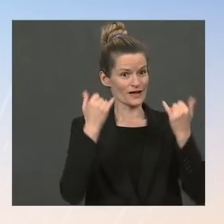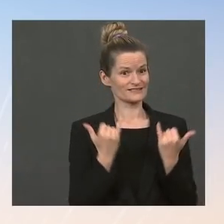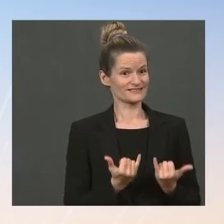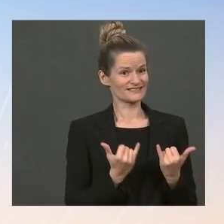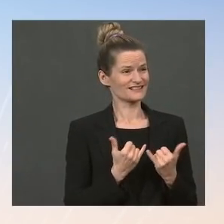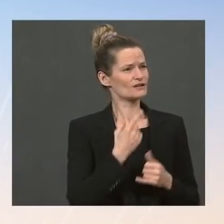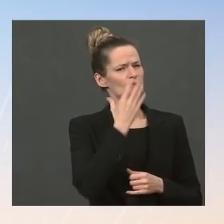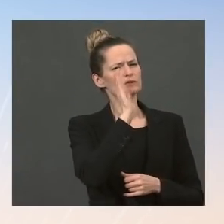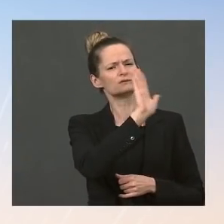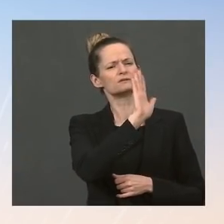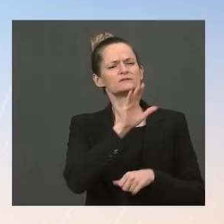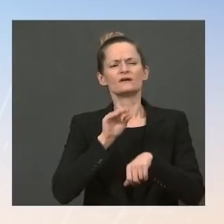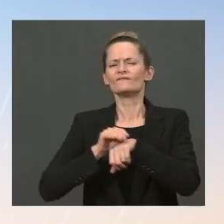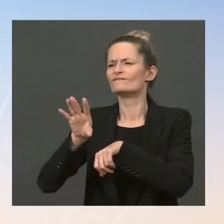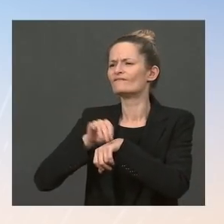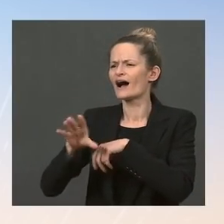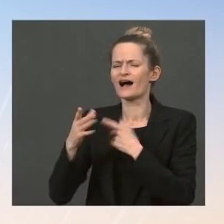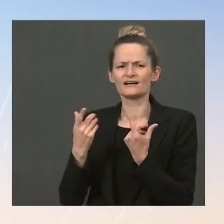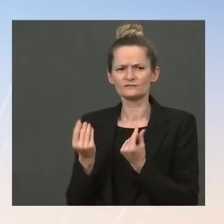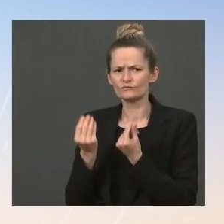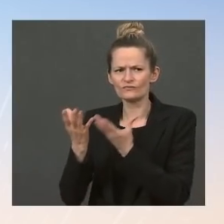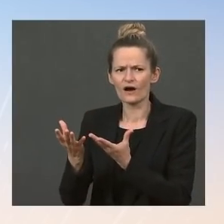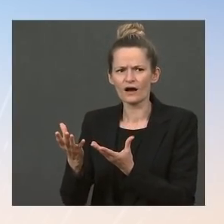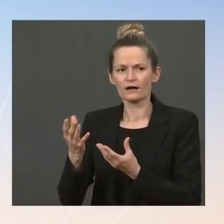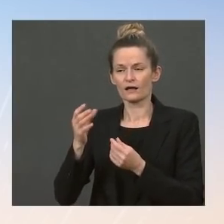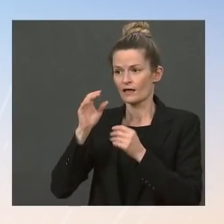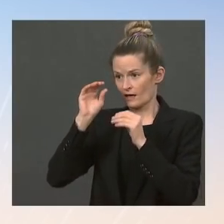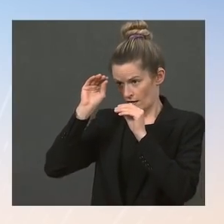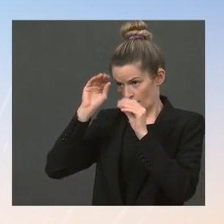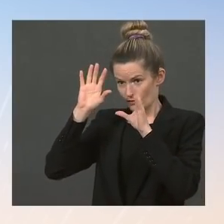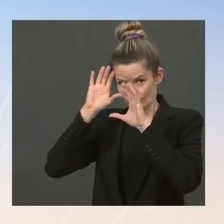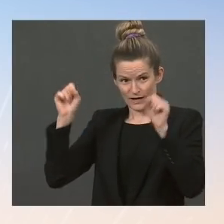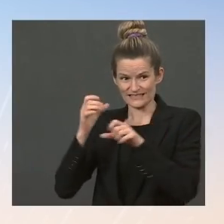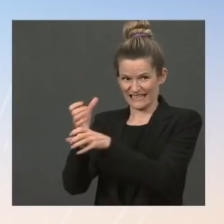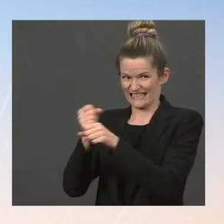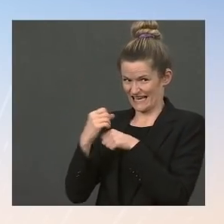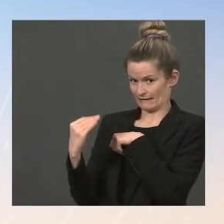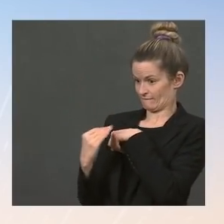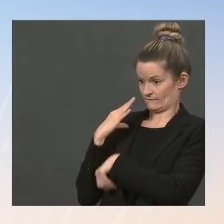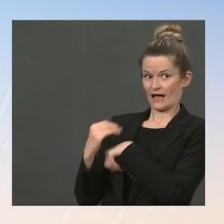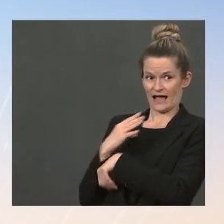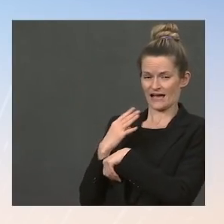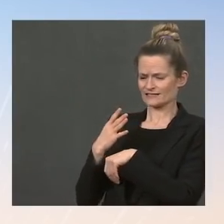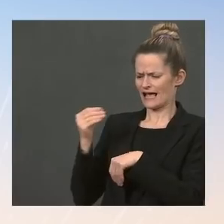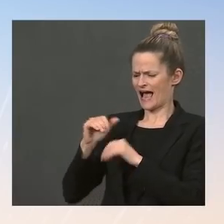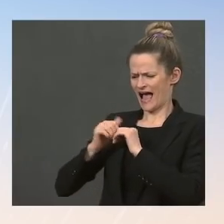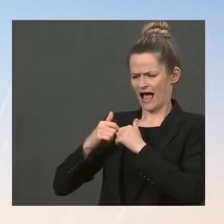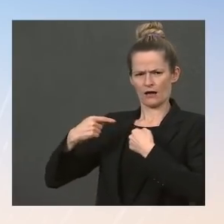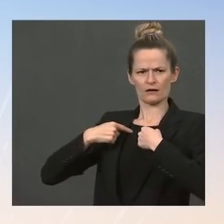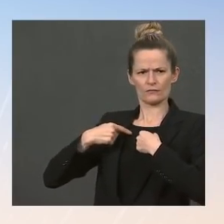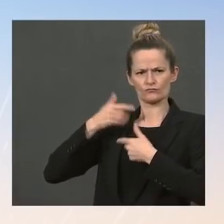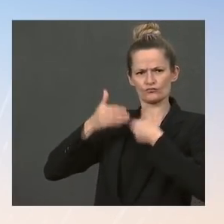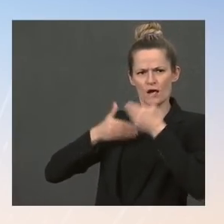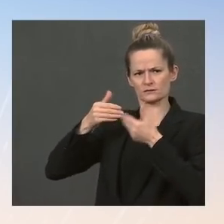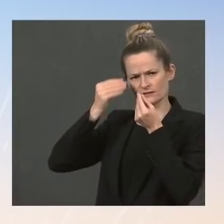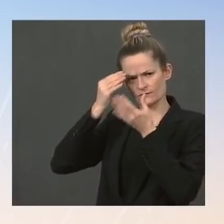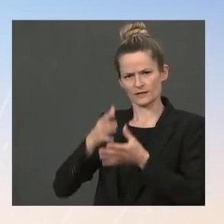And does he have any second thoughts about not taking the gated, slower approach that's described? Ms. Psaki: Well, I think that people should take --